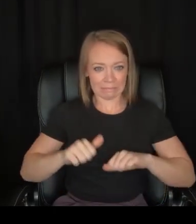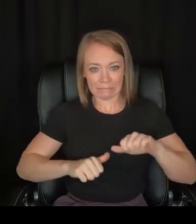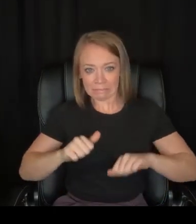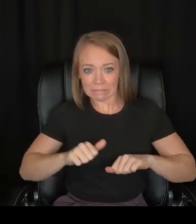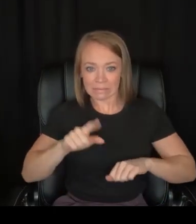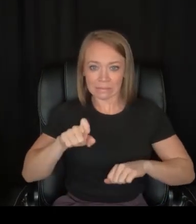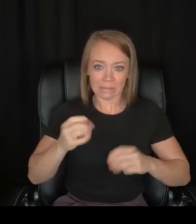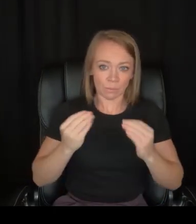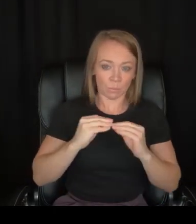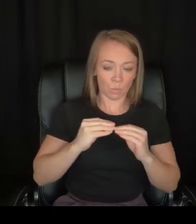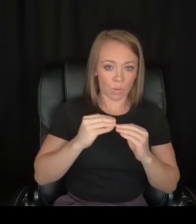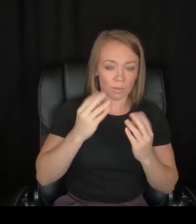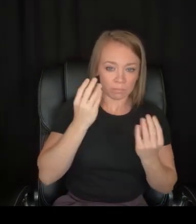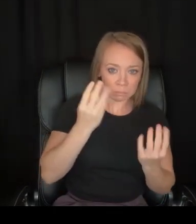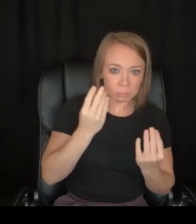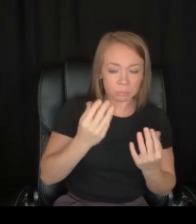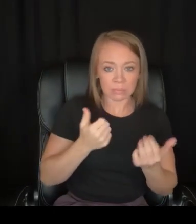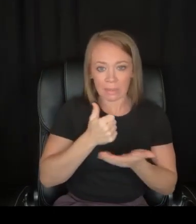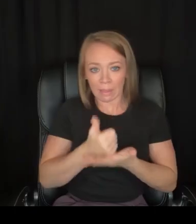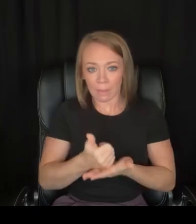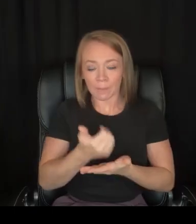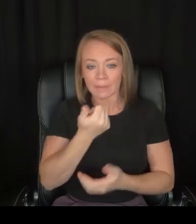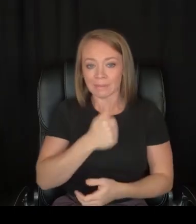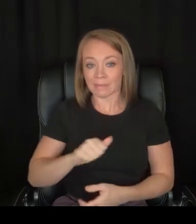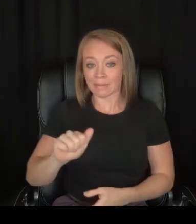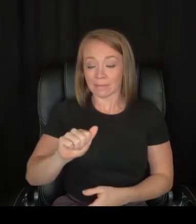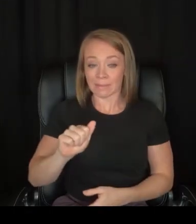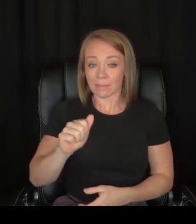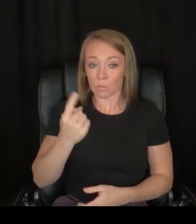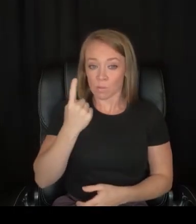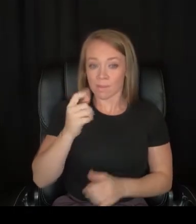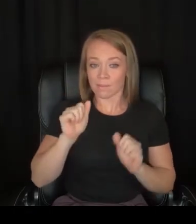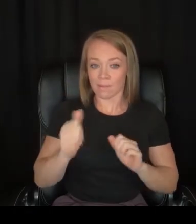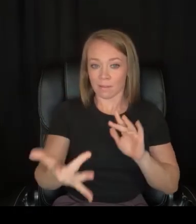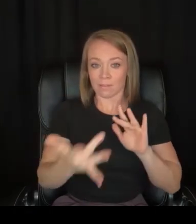any district staff may contact the KDE Pupil Transportation Branch and the